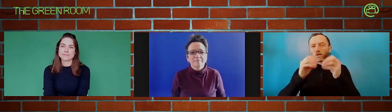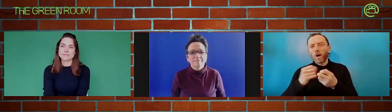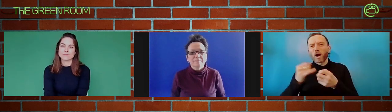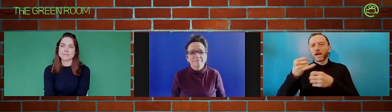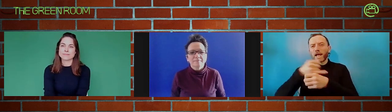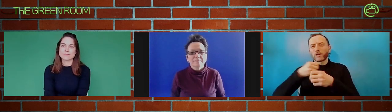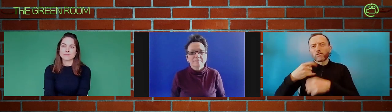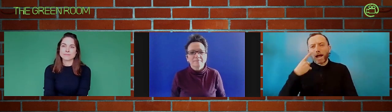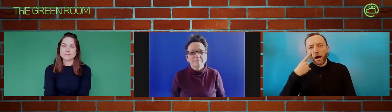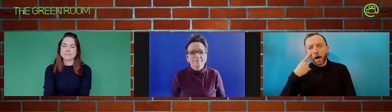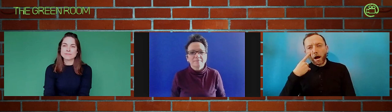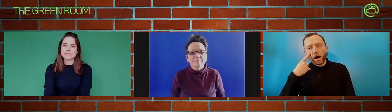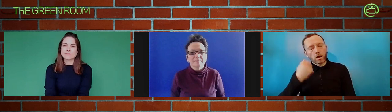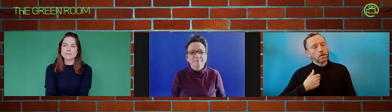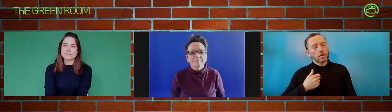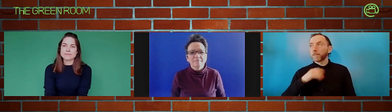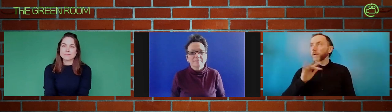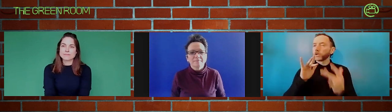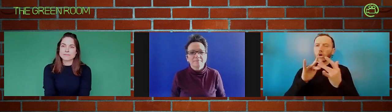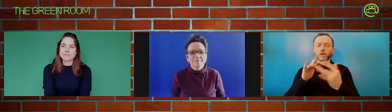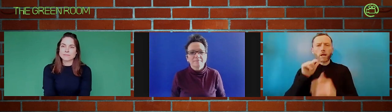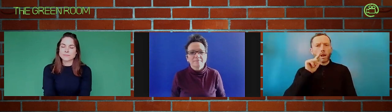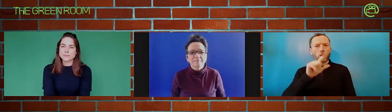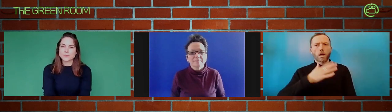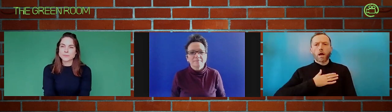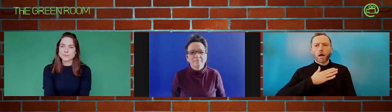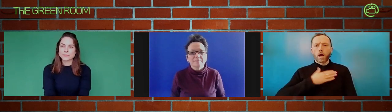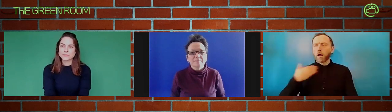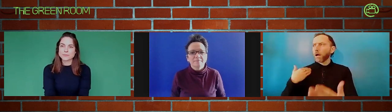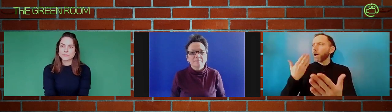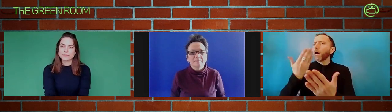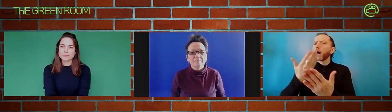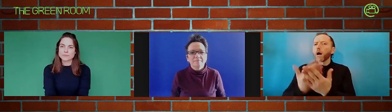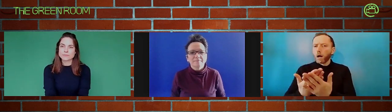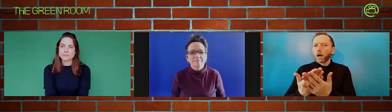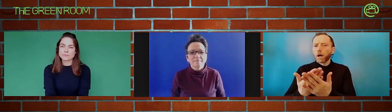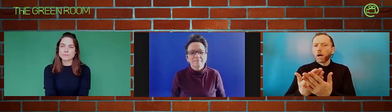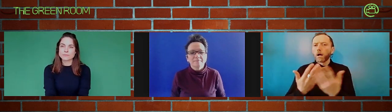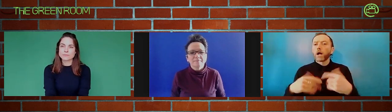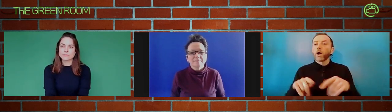lucky with the contacts that I've made but that's - sort of - and then that's also led me into